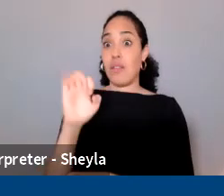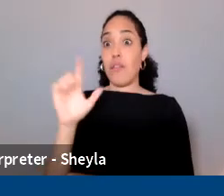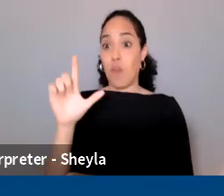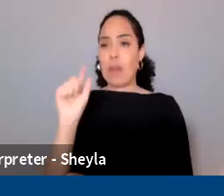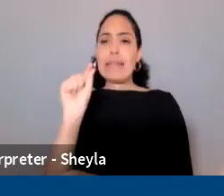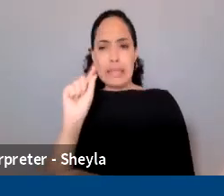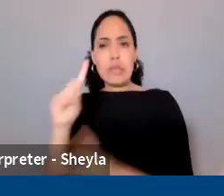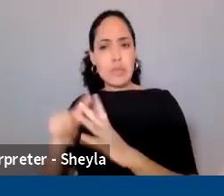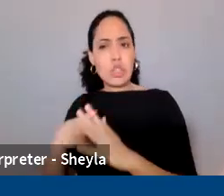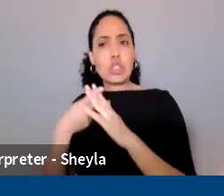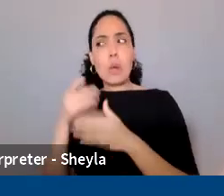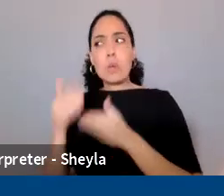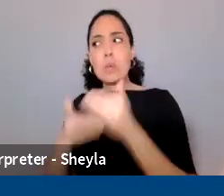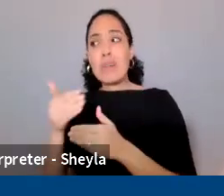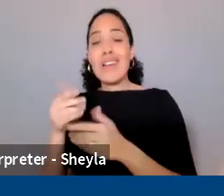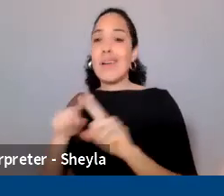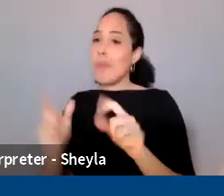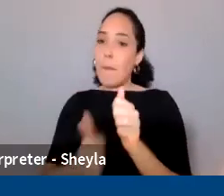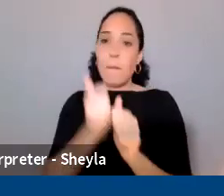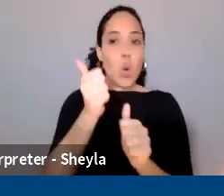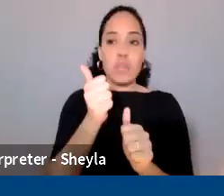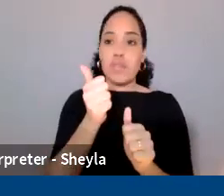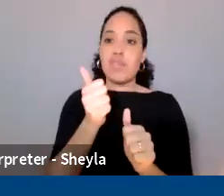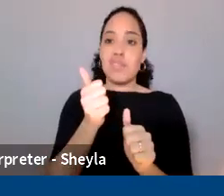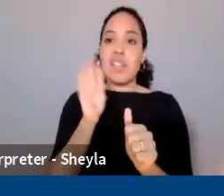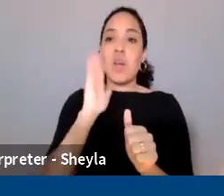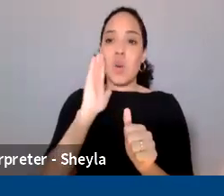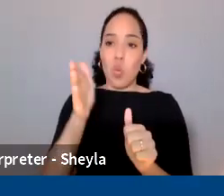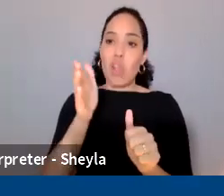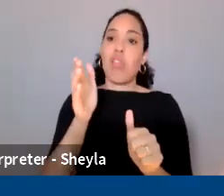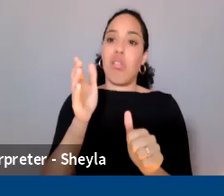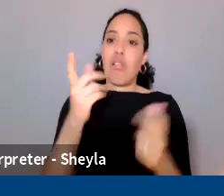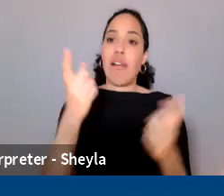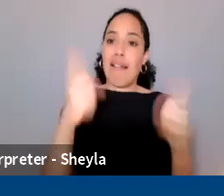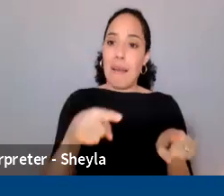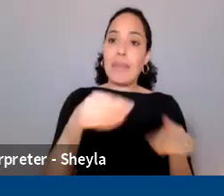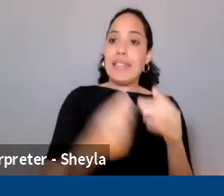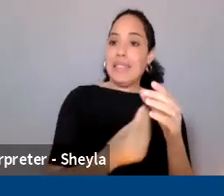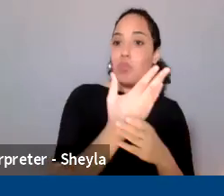much more and most of it will have to be done this spring and a lot after the snow has melted as well